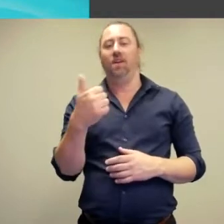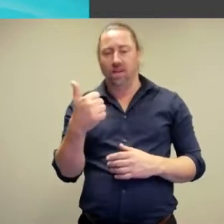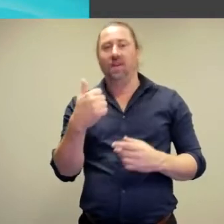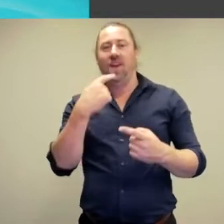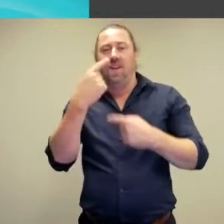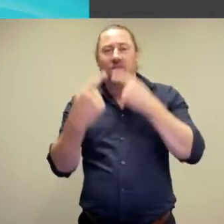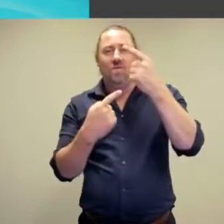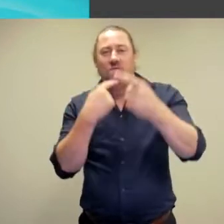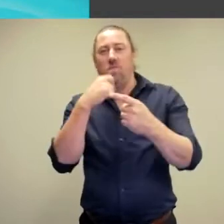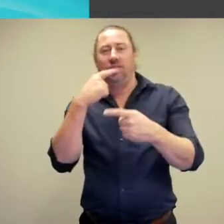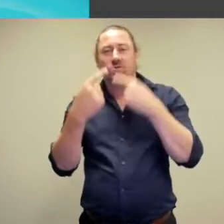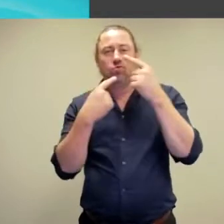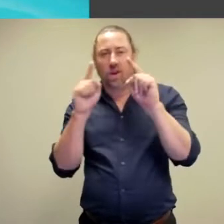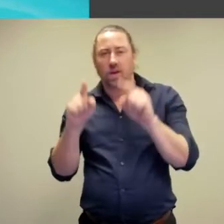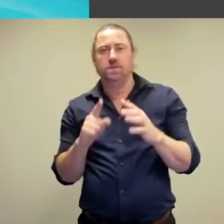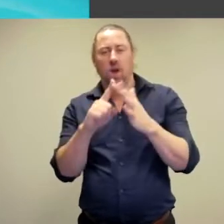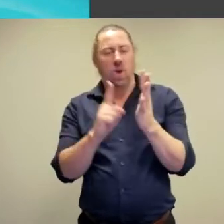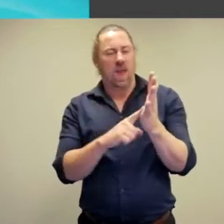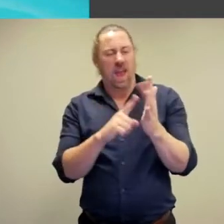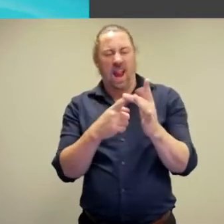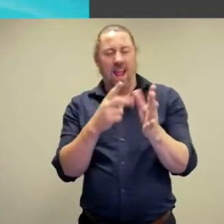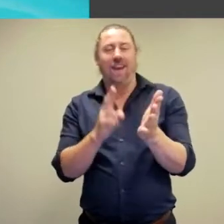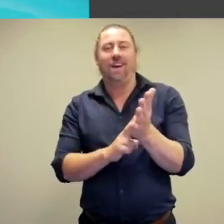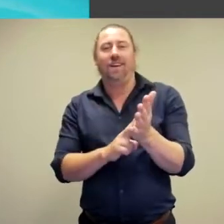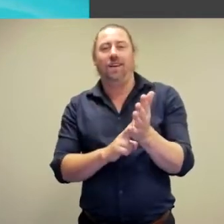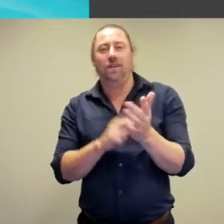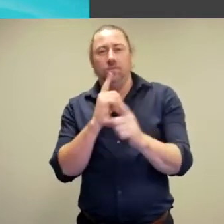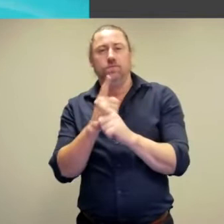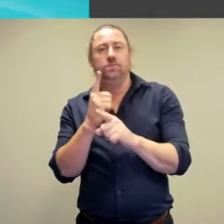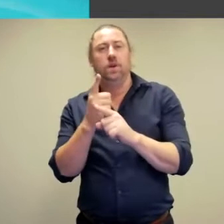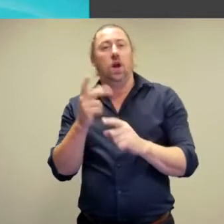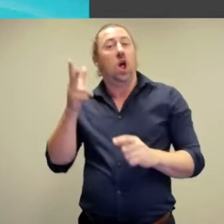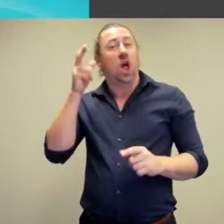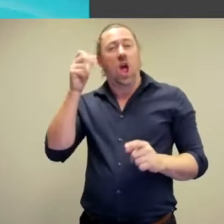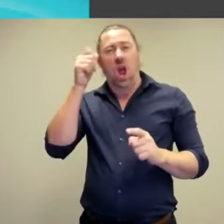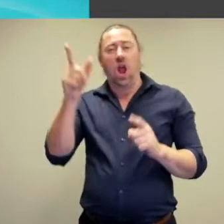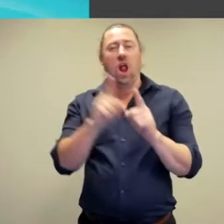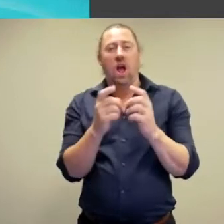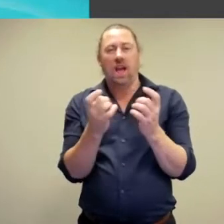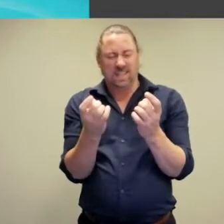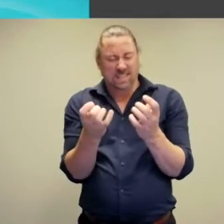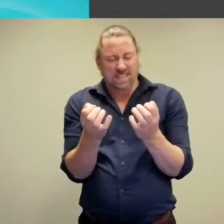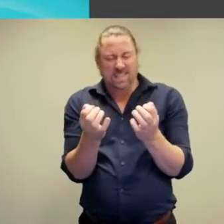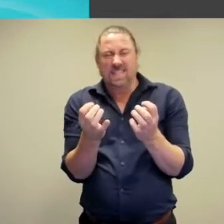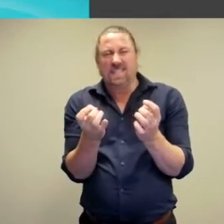coming in. So Ilian saying that the sound of nails clicking irritates